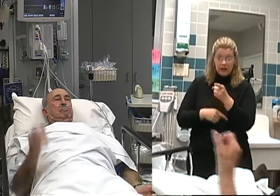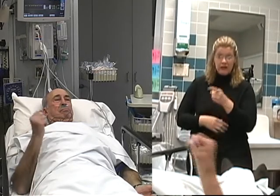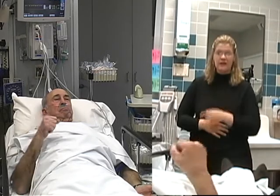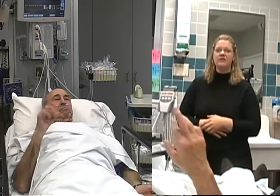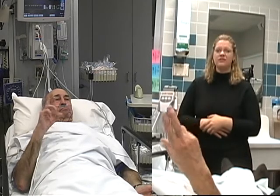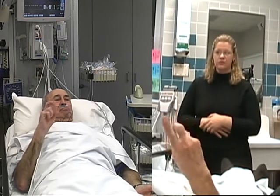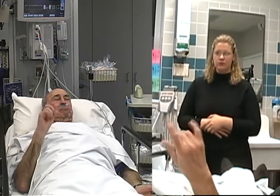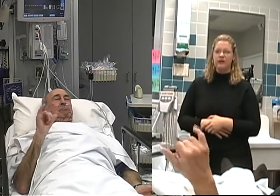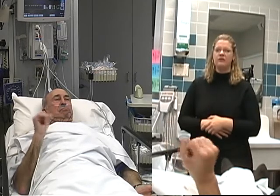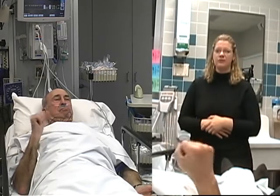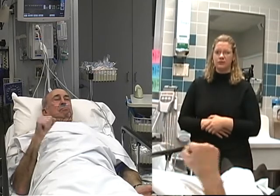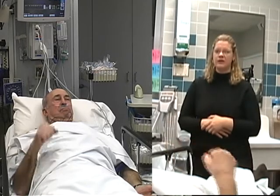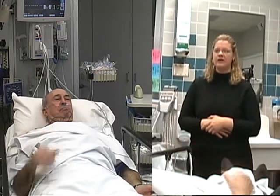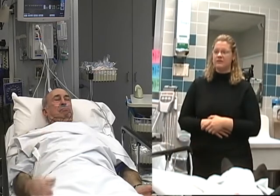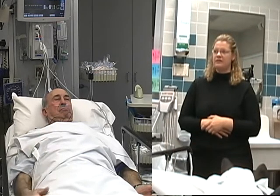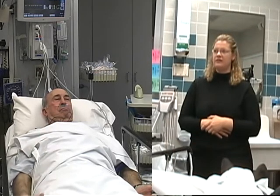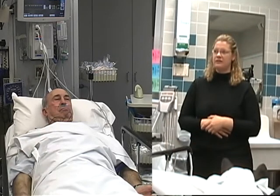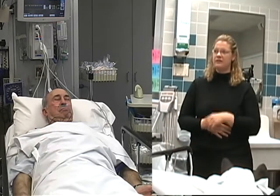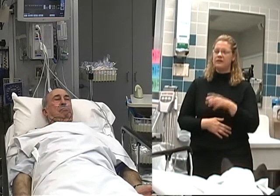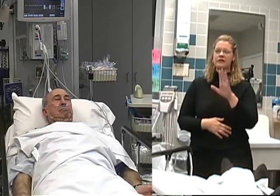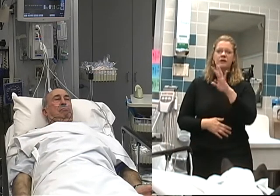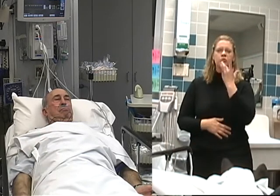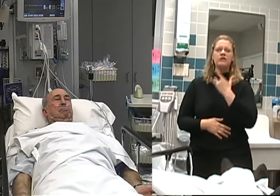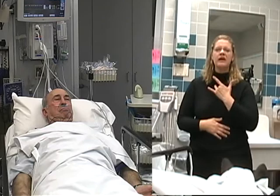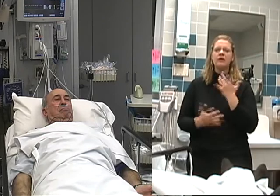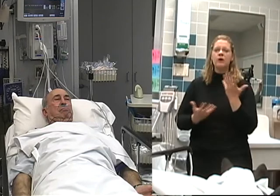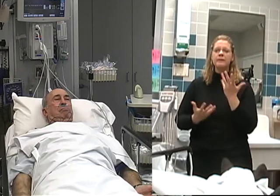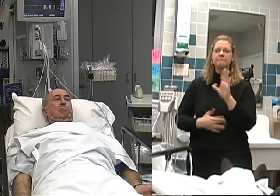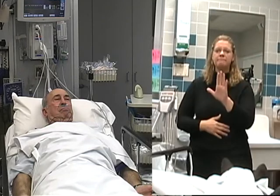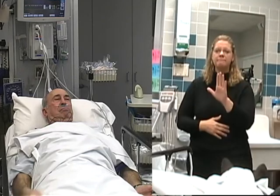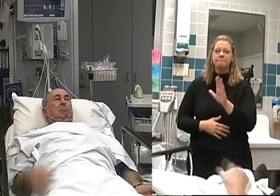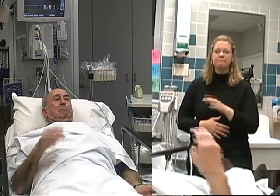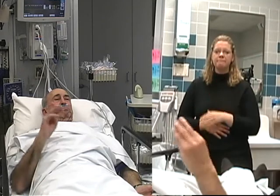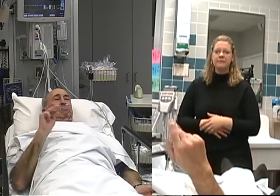T: Okay, Rudy, what's your birthday?